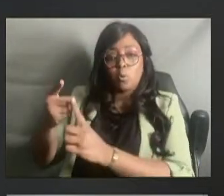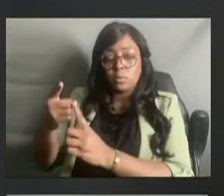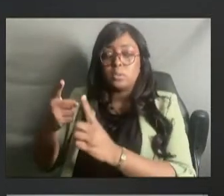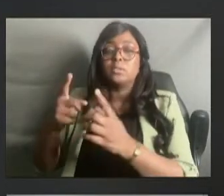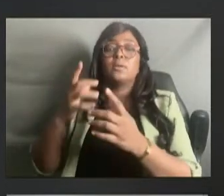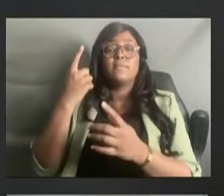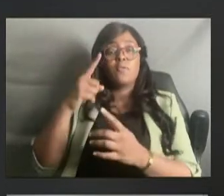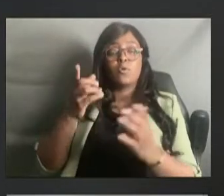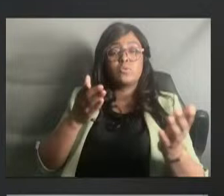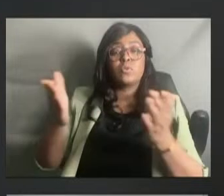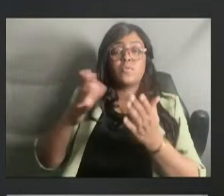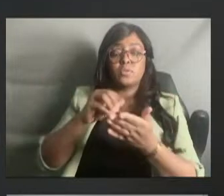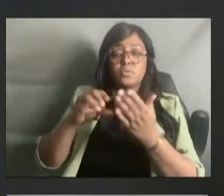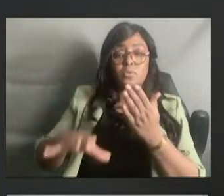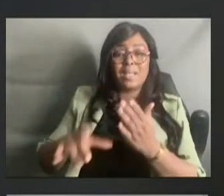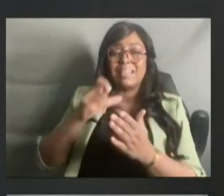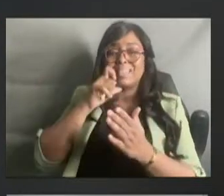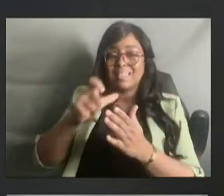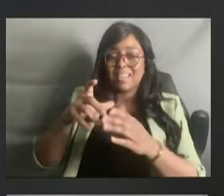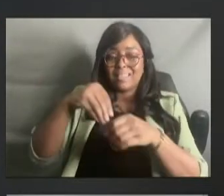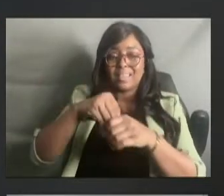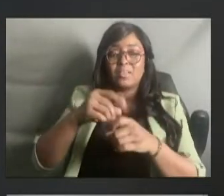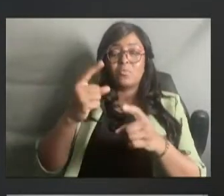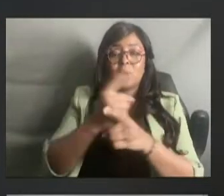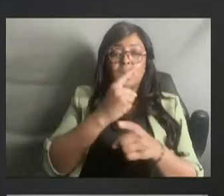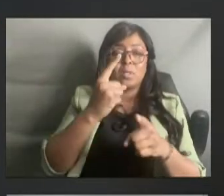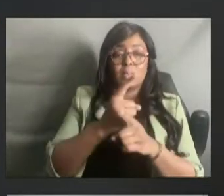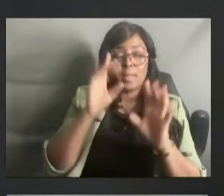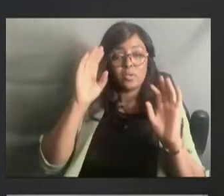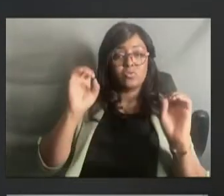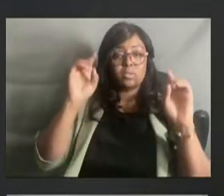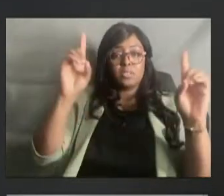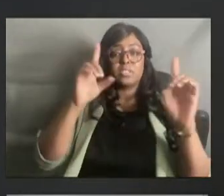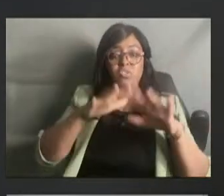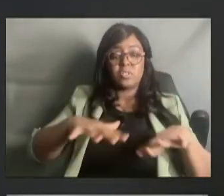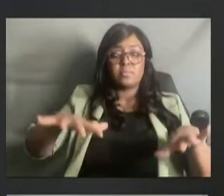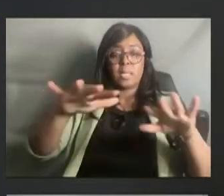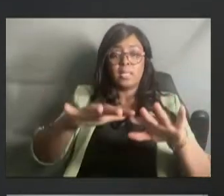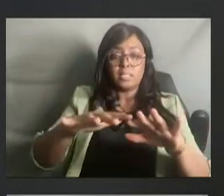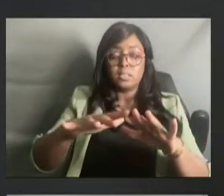initiatives here have to do with